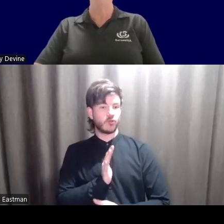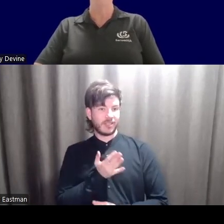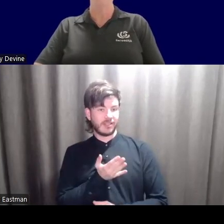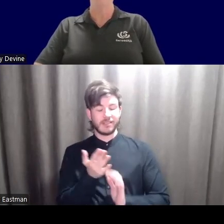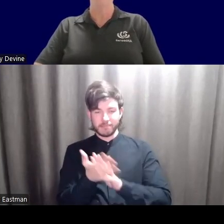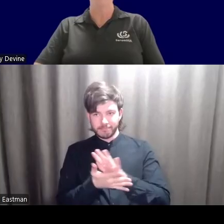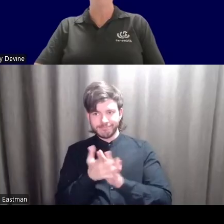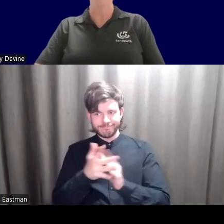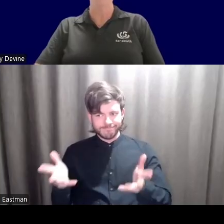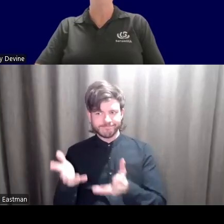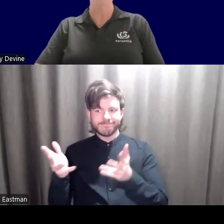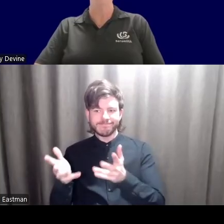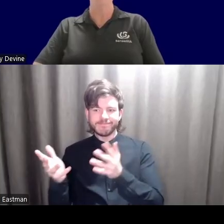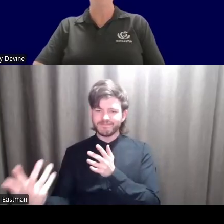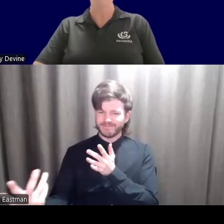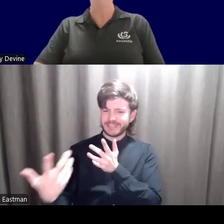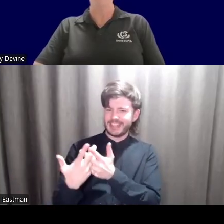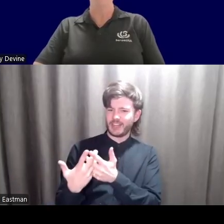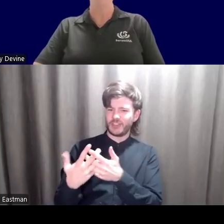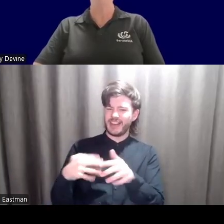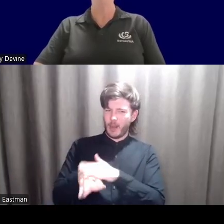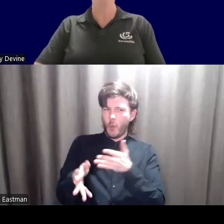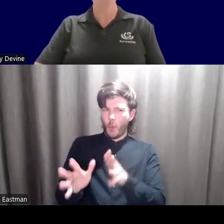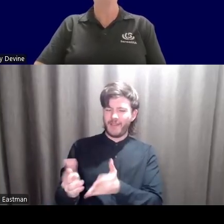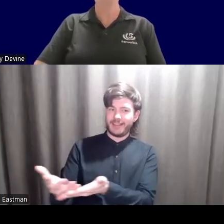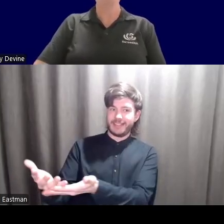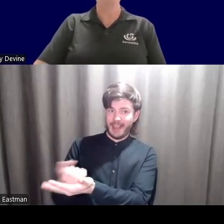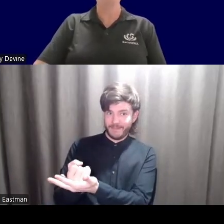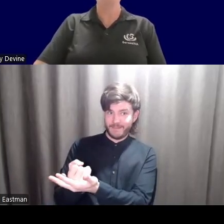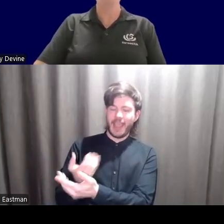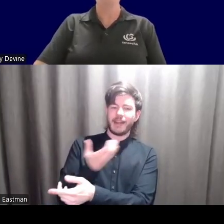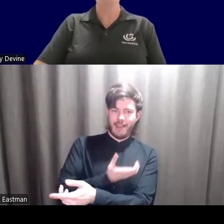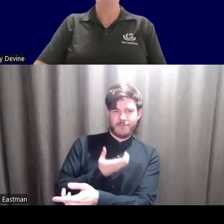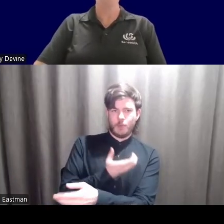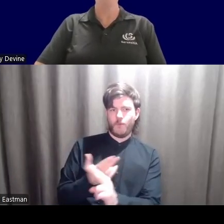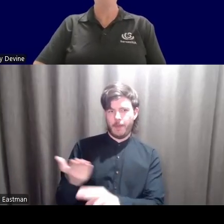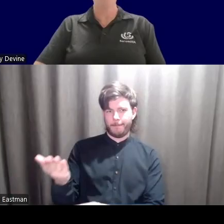connection in a manner which feels safe and comfortable for the individual. This goes